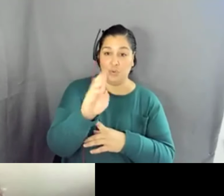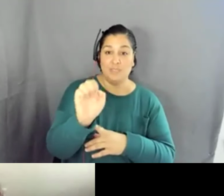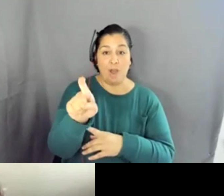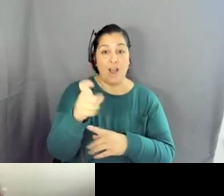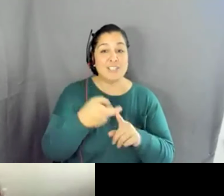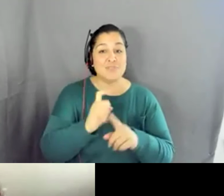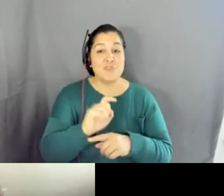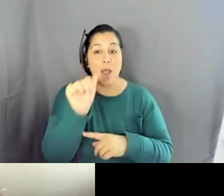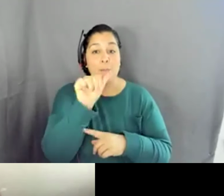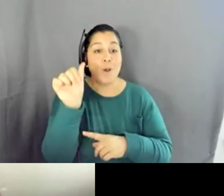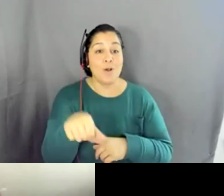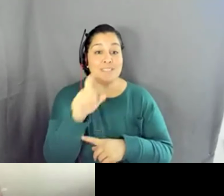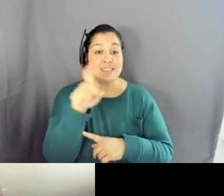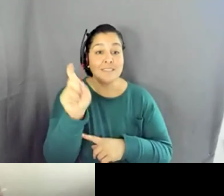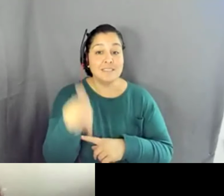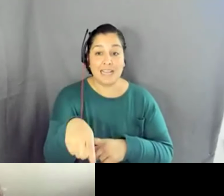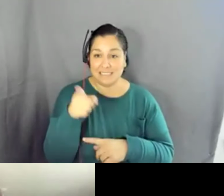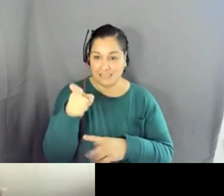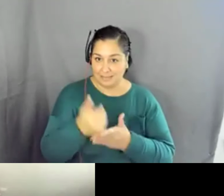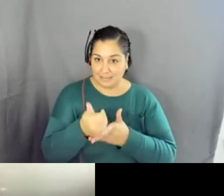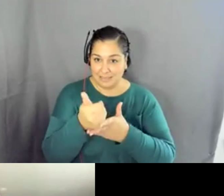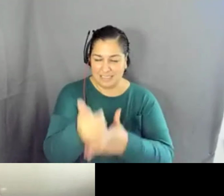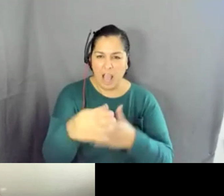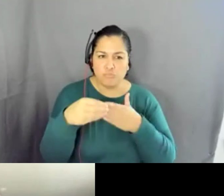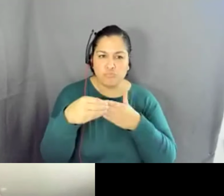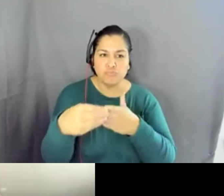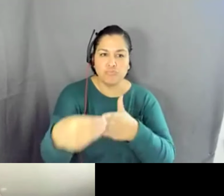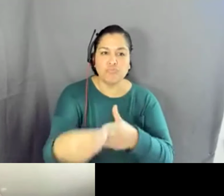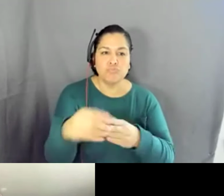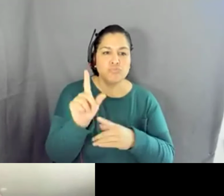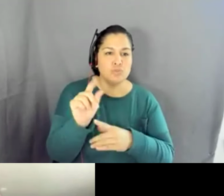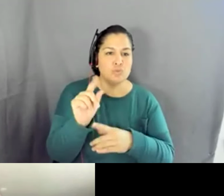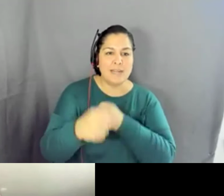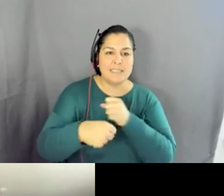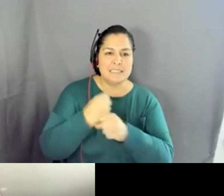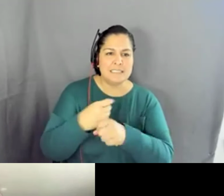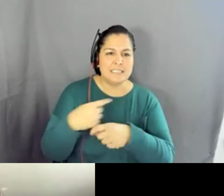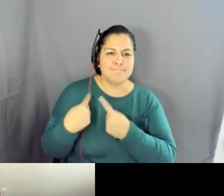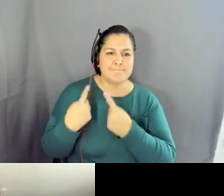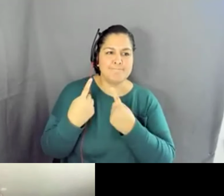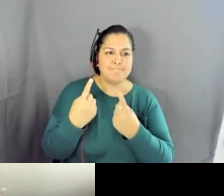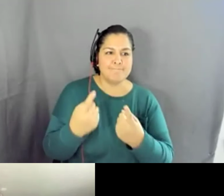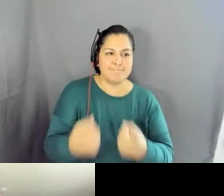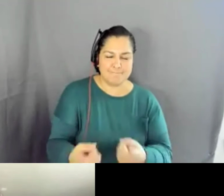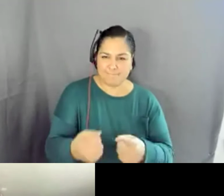Ron has helped guide the organization through 20 years of critically acclaimed programming across a multitude of artforms.